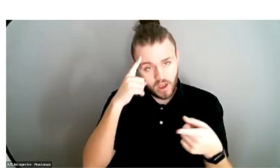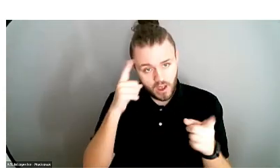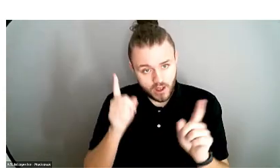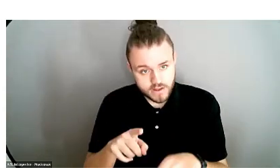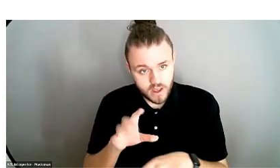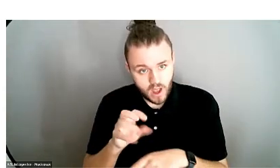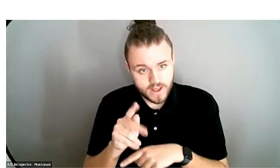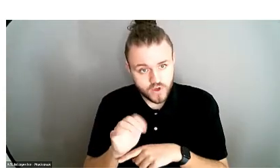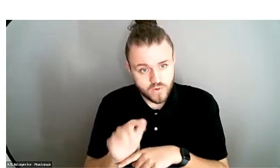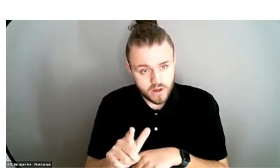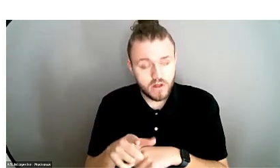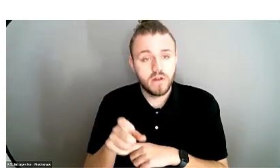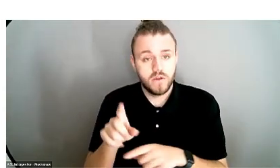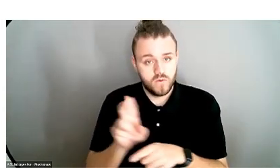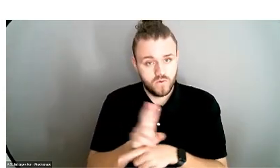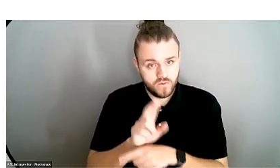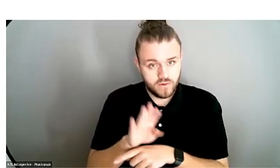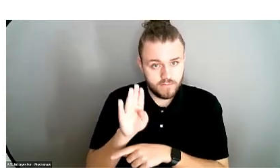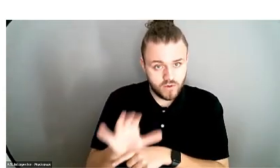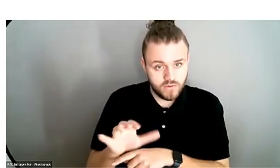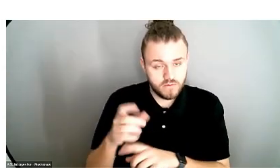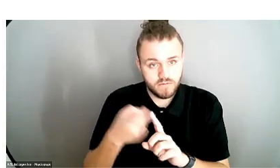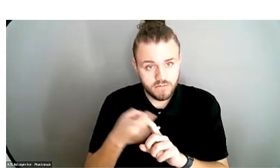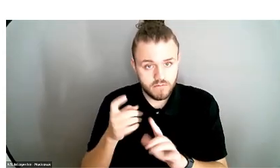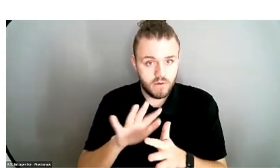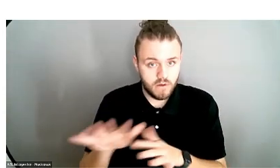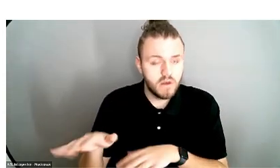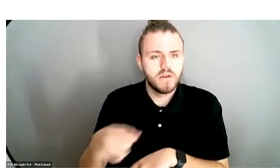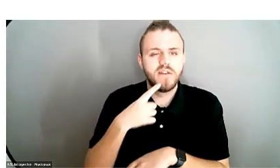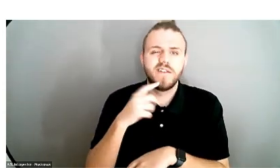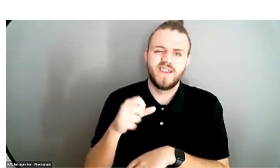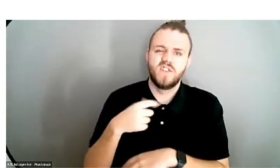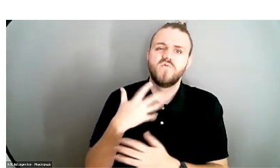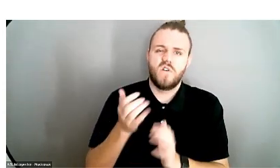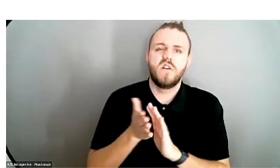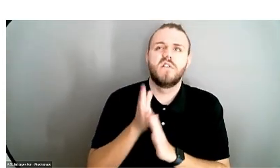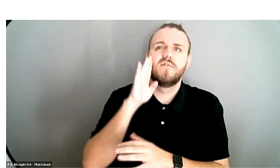Are you using contraception that she wanted to have children in the future?